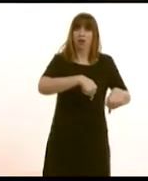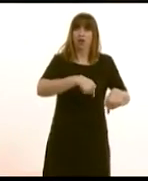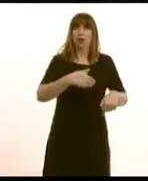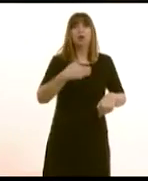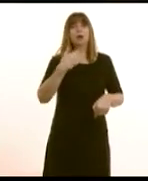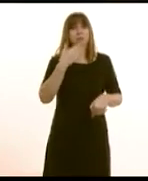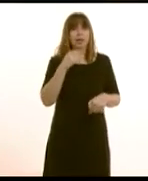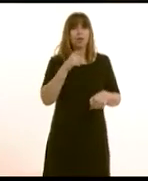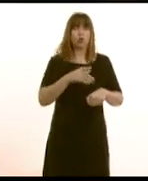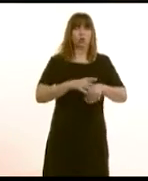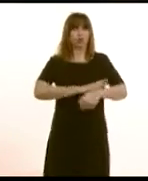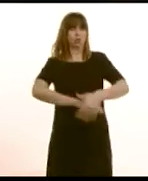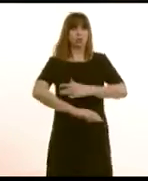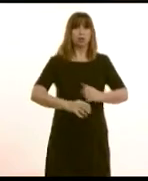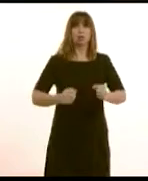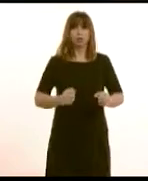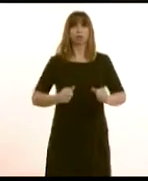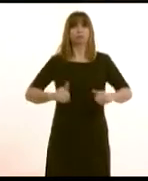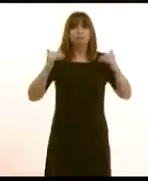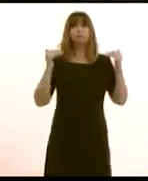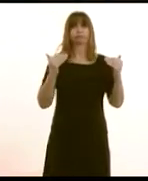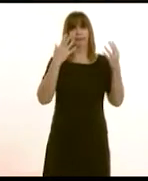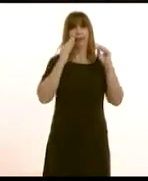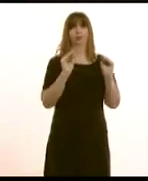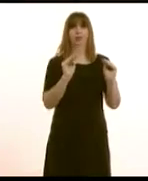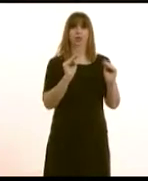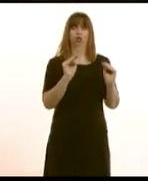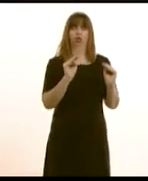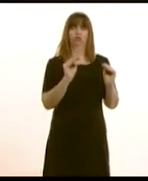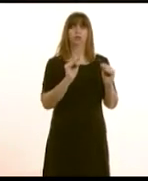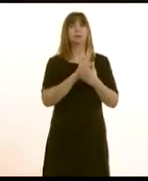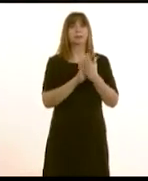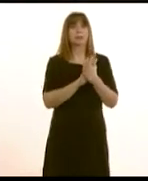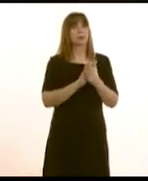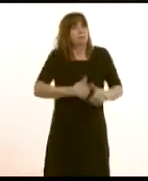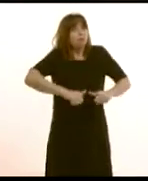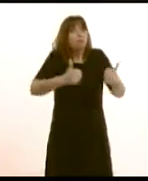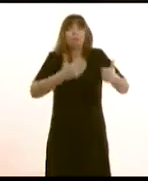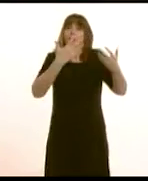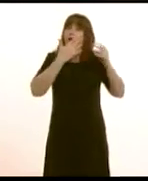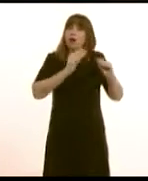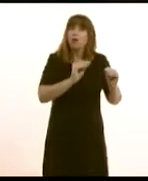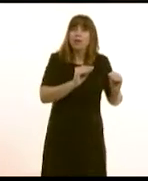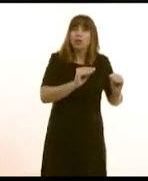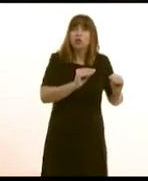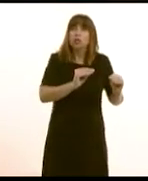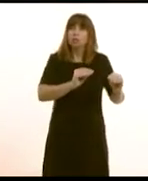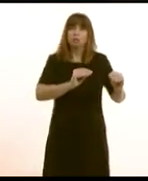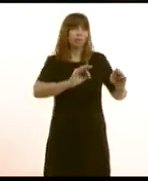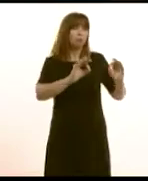the ball and deliver an education system that is fit for purpose and not a barrier to the